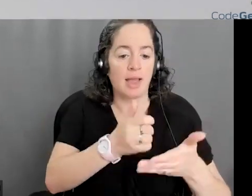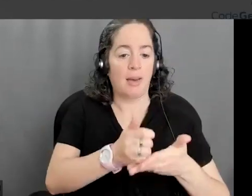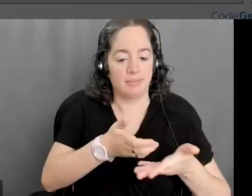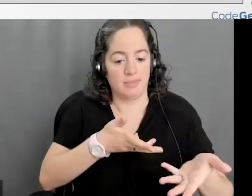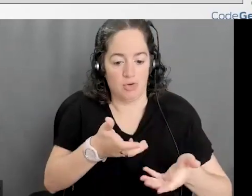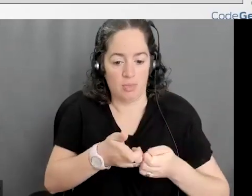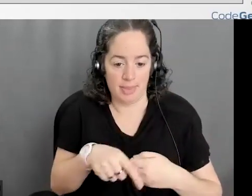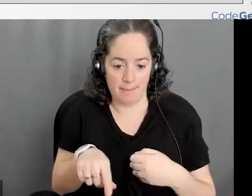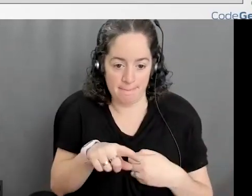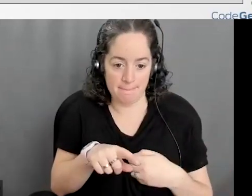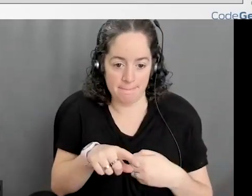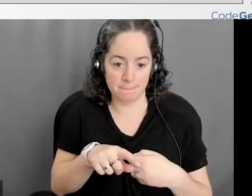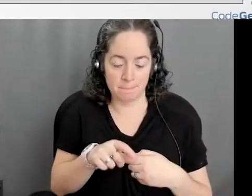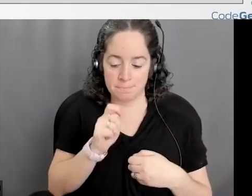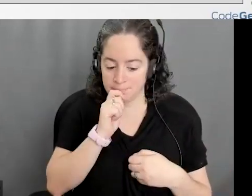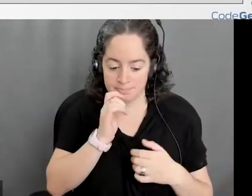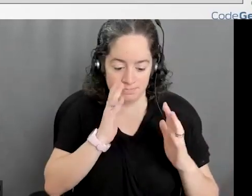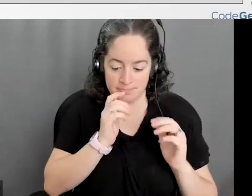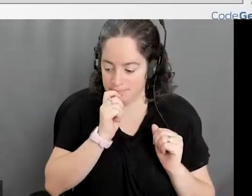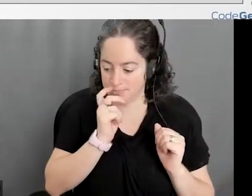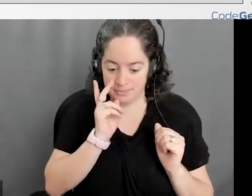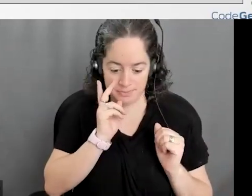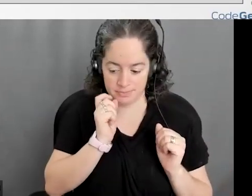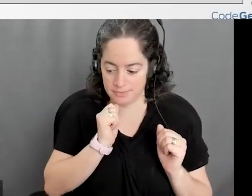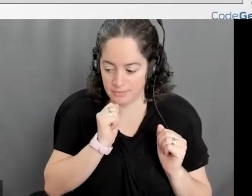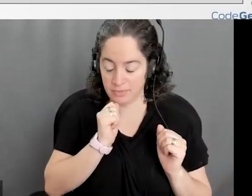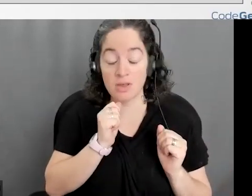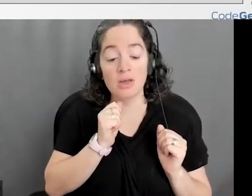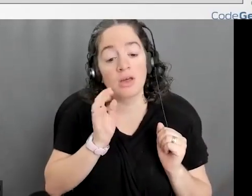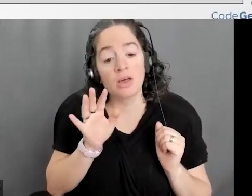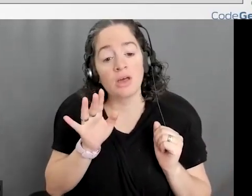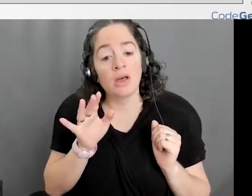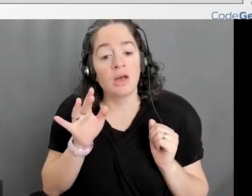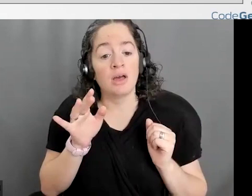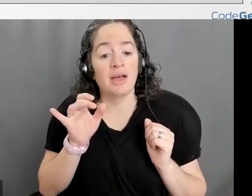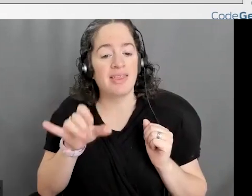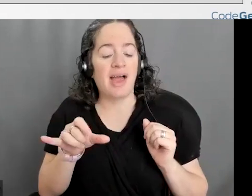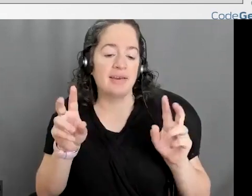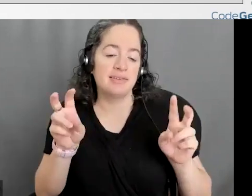Oops. The sticky row header, here is a brief overview